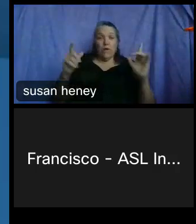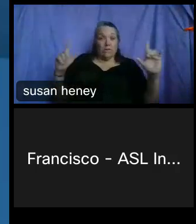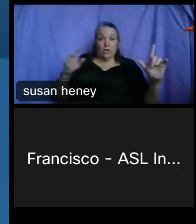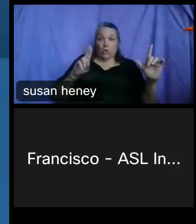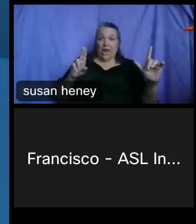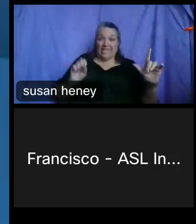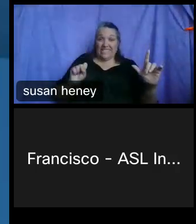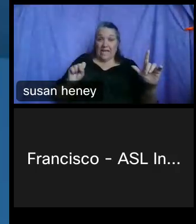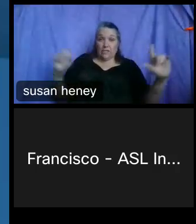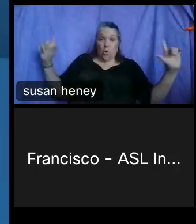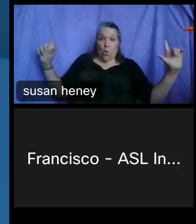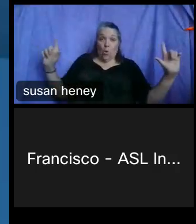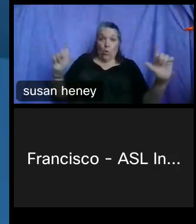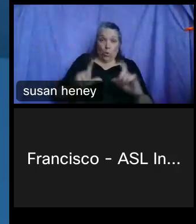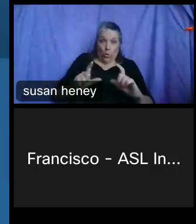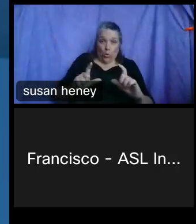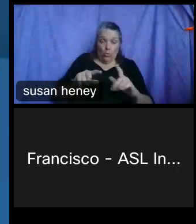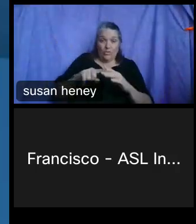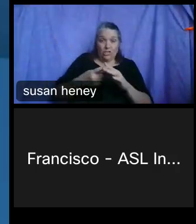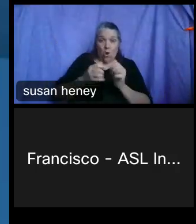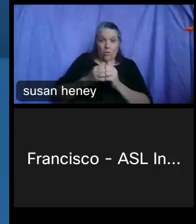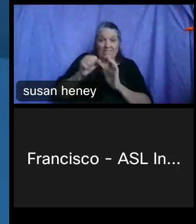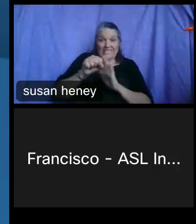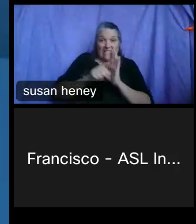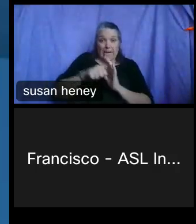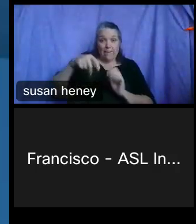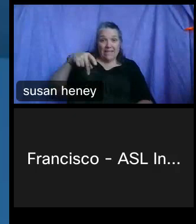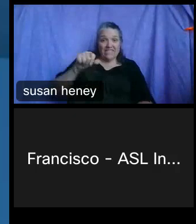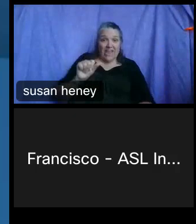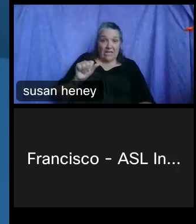which is the state of Pennsylvania. By the way, I chose Pennsylvania because it's where